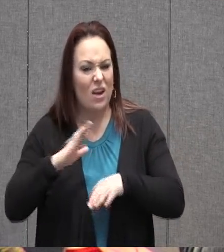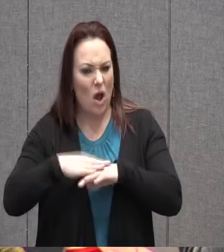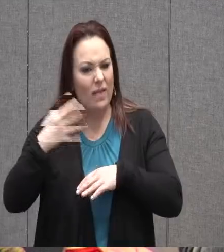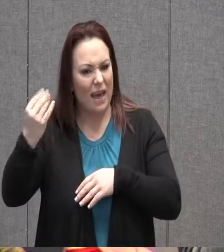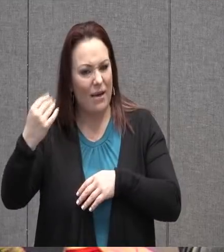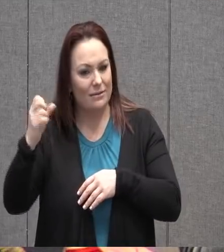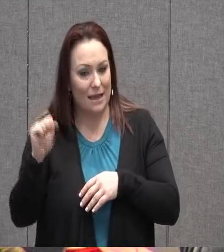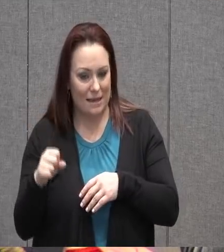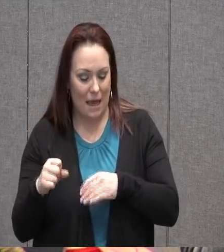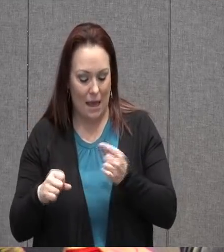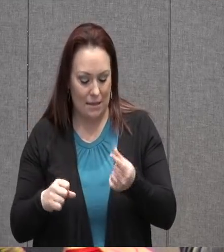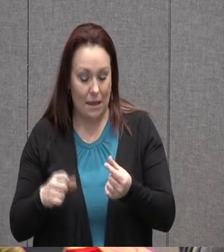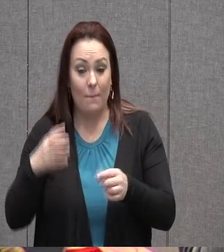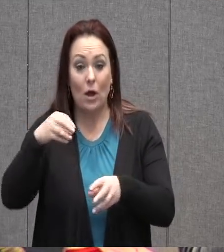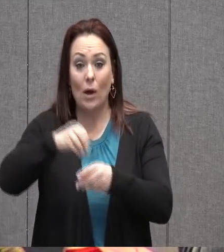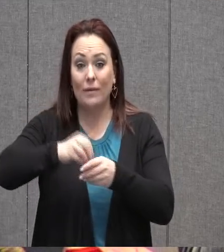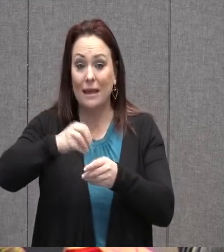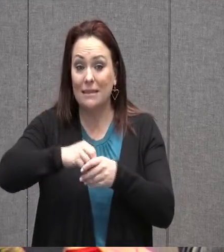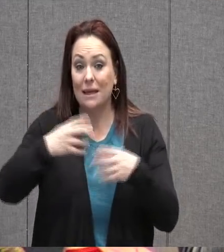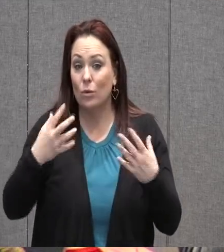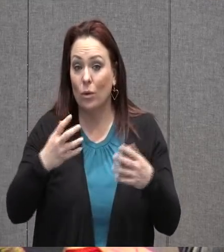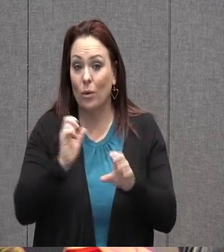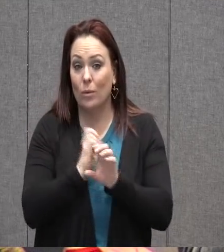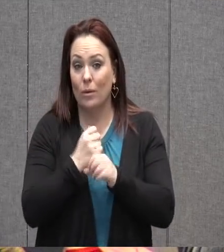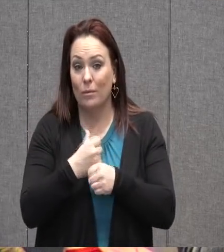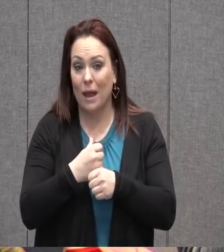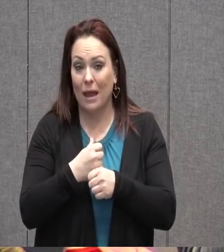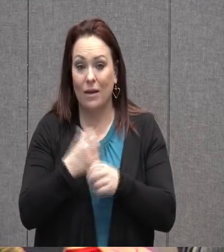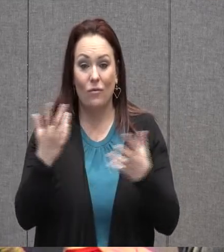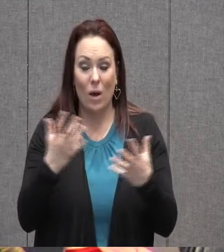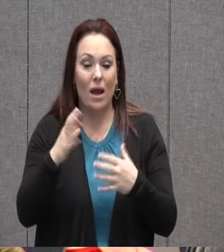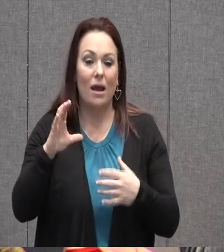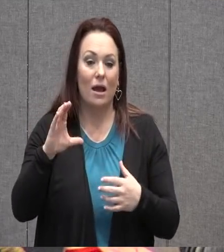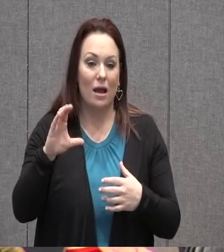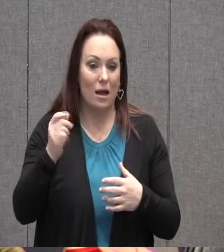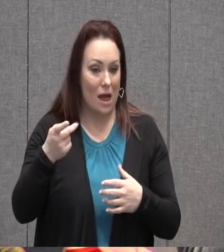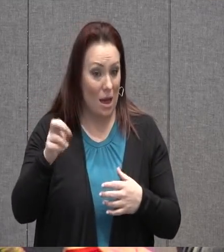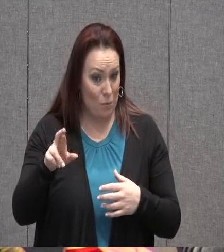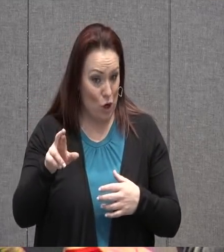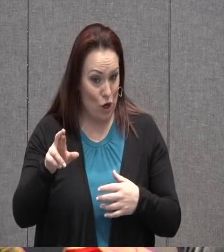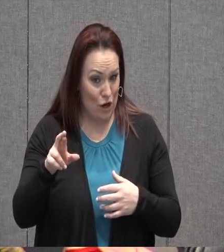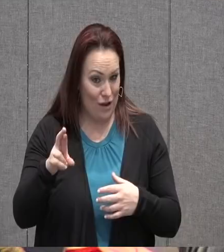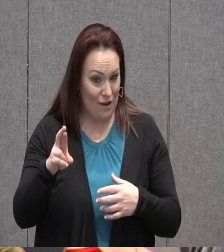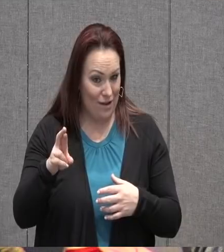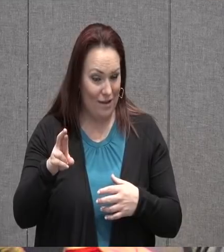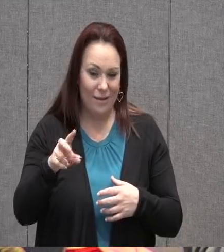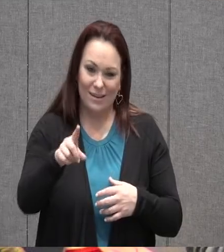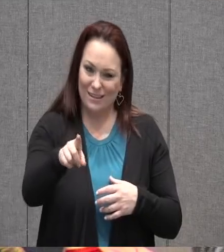But on the inside, it's made out of copper. I bet you didn't know that about the quarter.